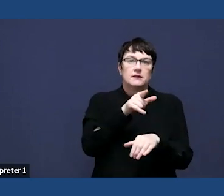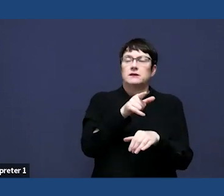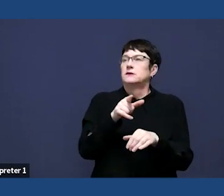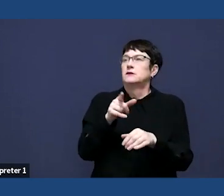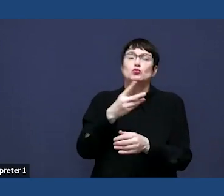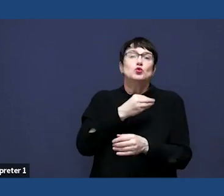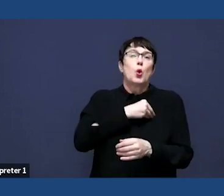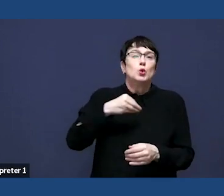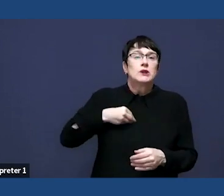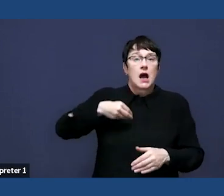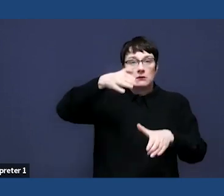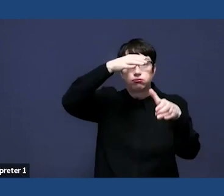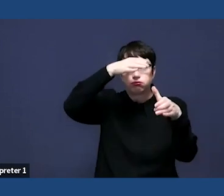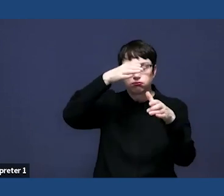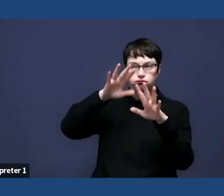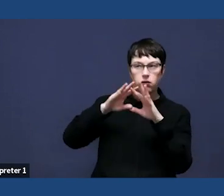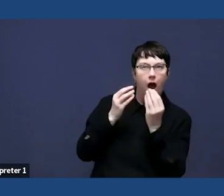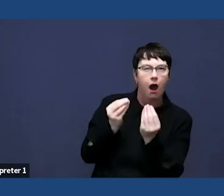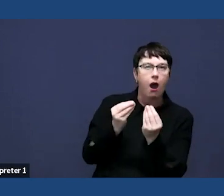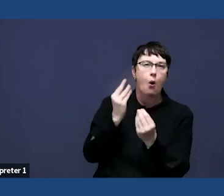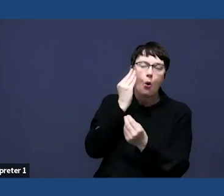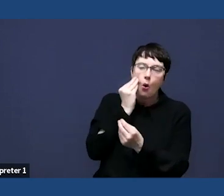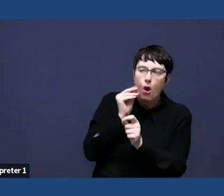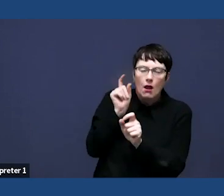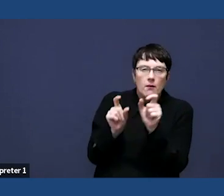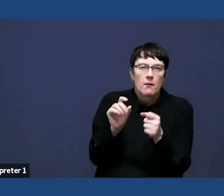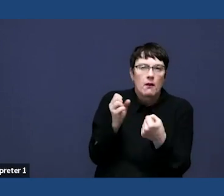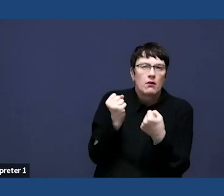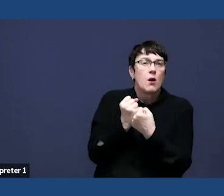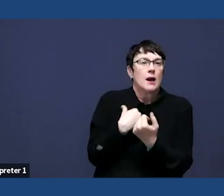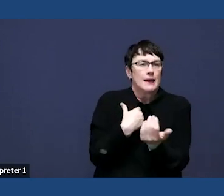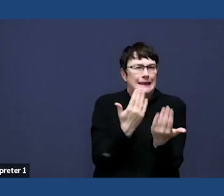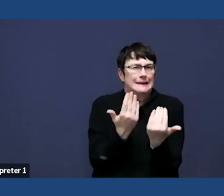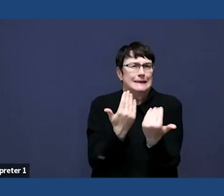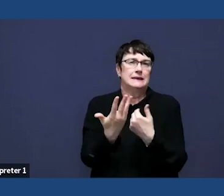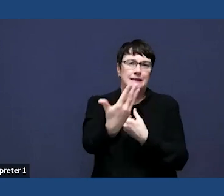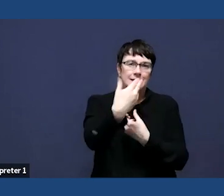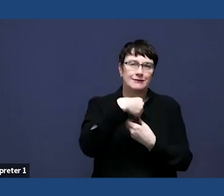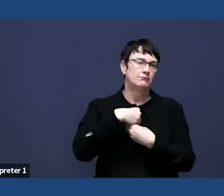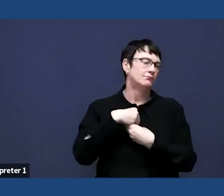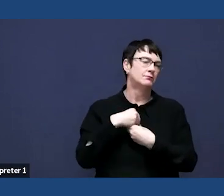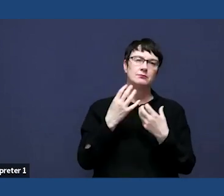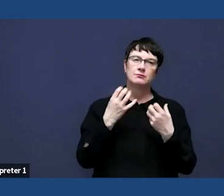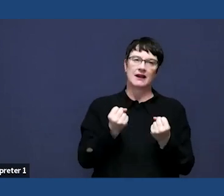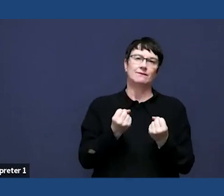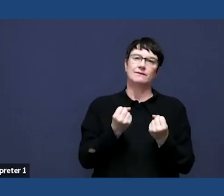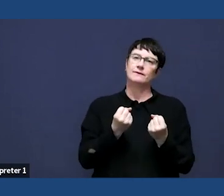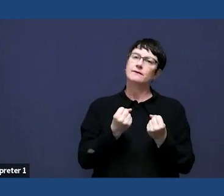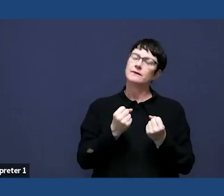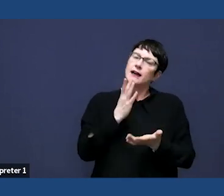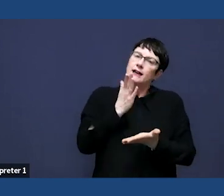It's an important topic as a company and we look forward to collaborating.